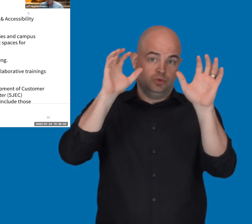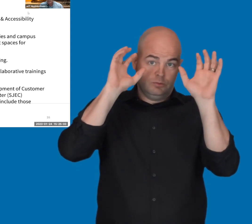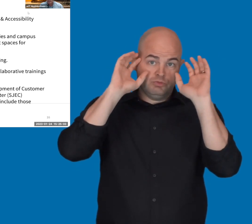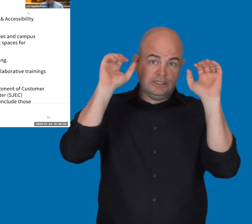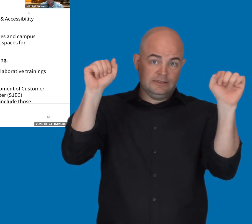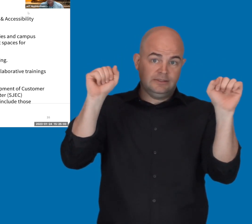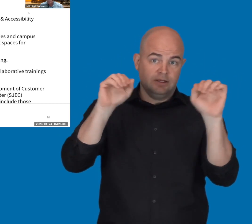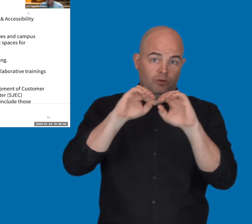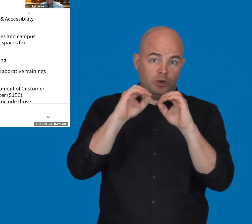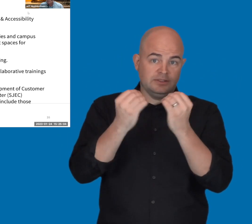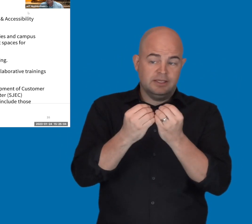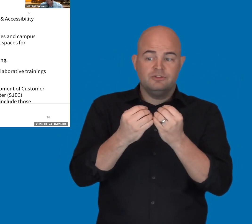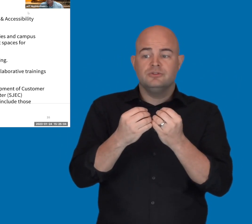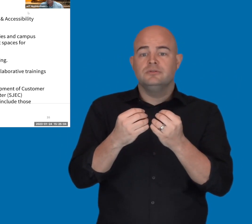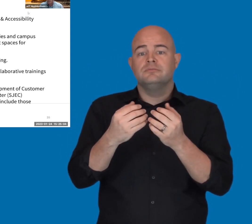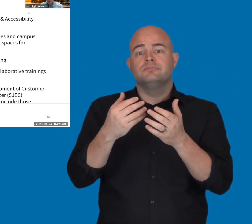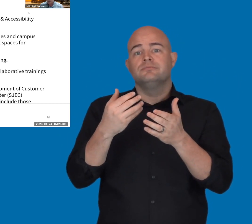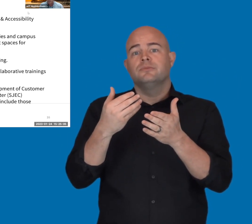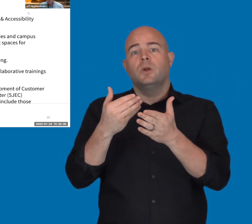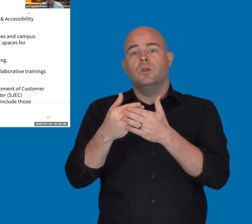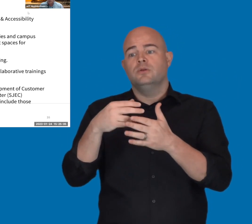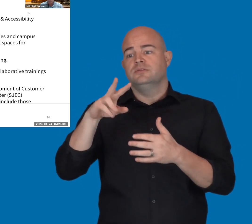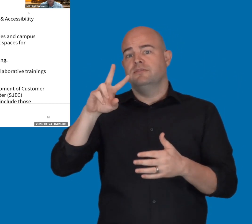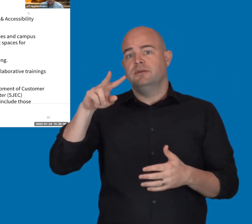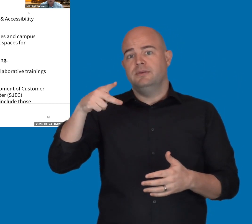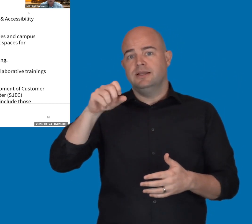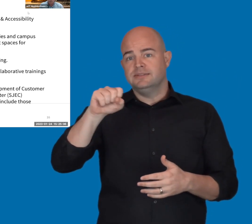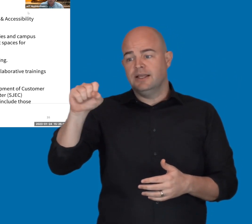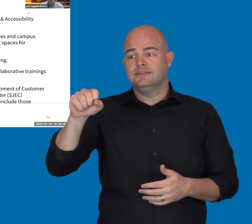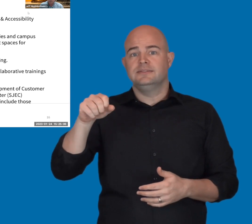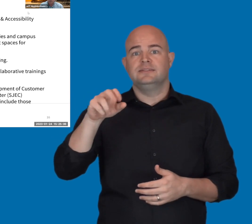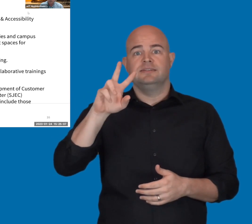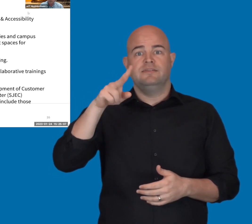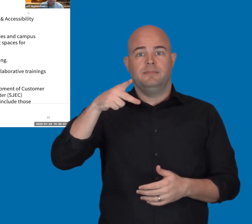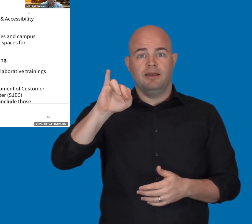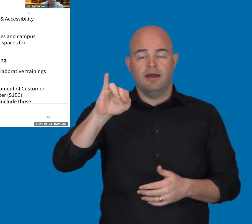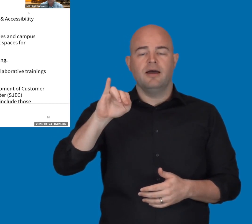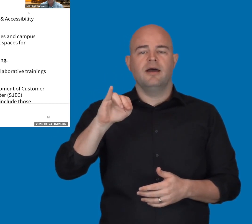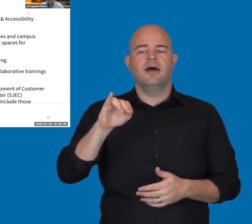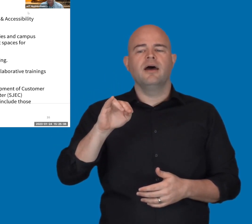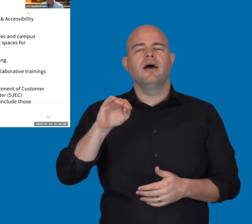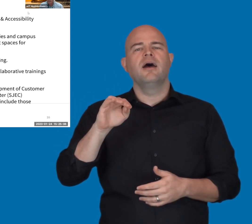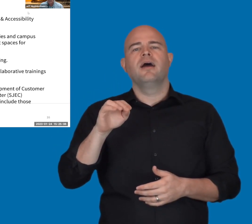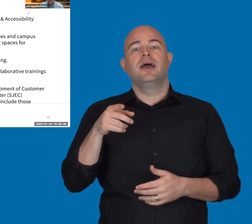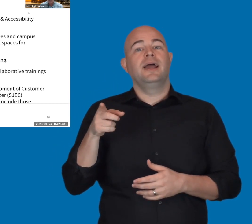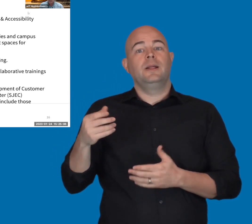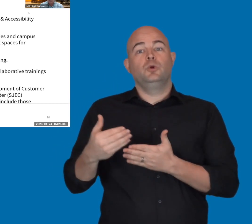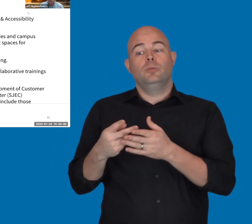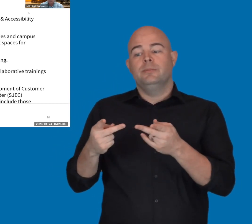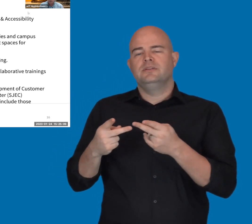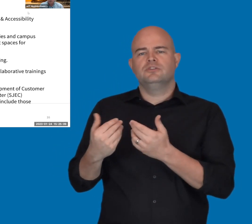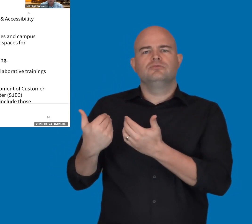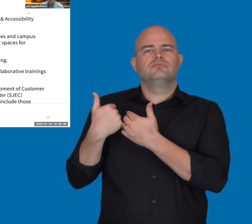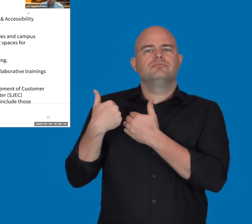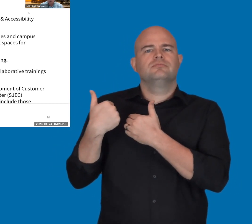where Michelle described our Ability Ally, yeah, we have a new position, a very important position,